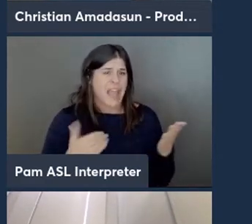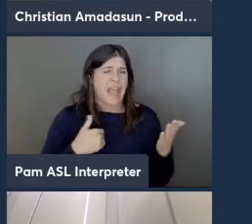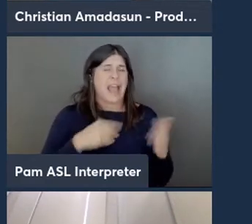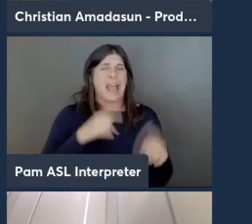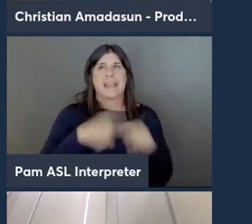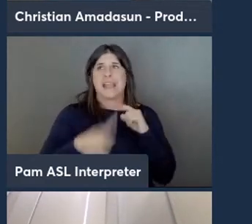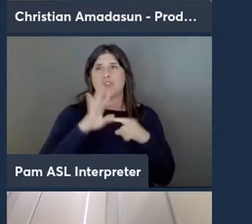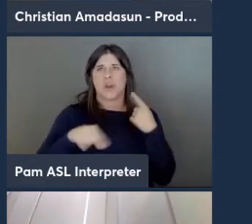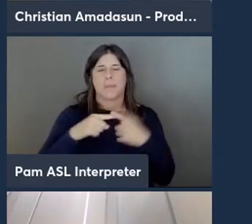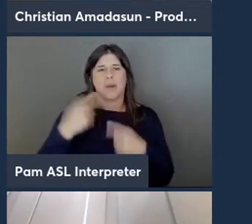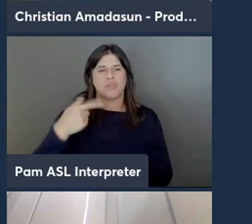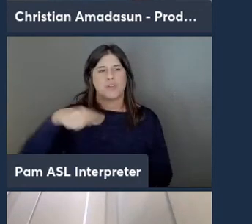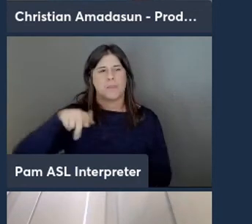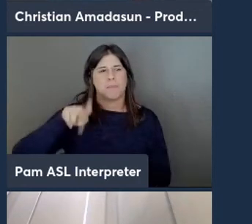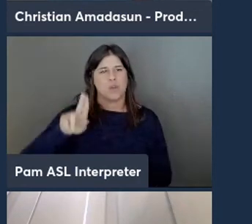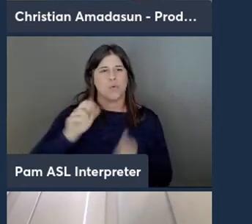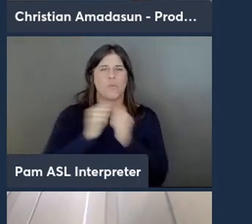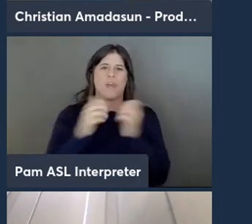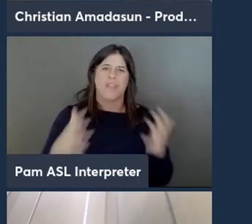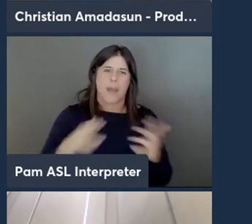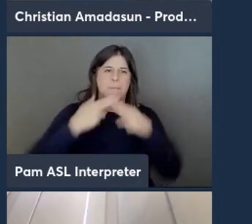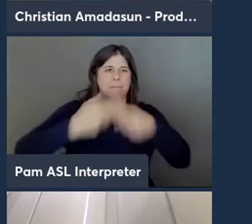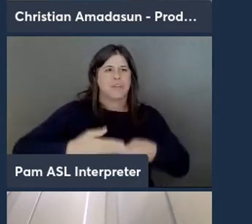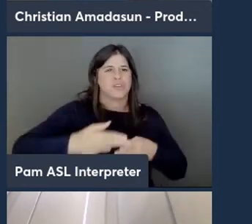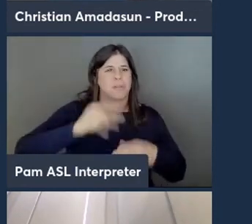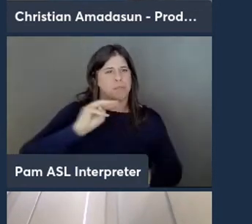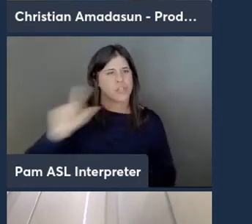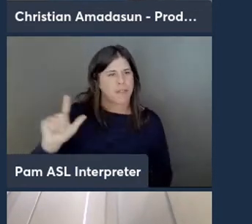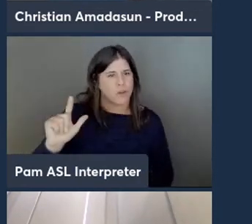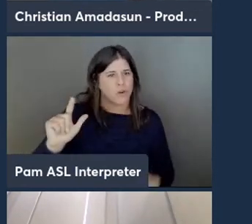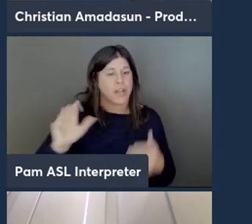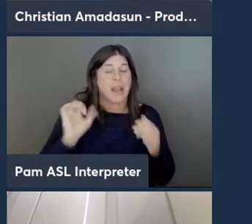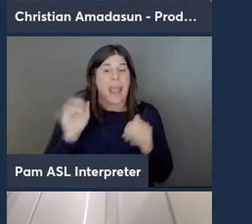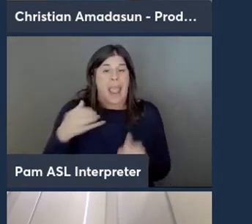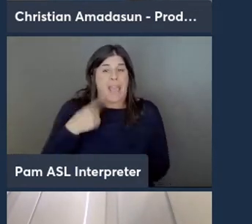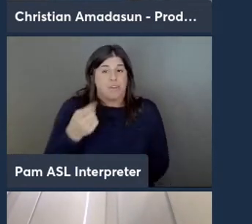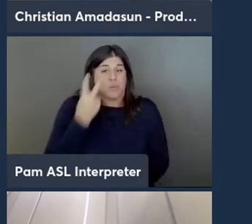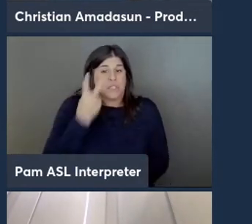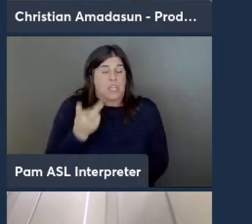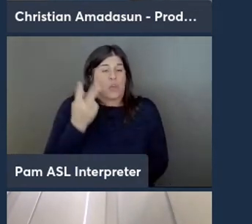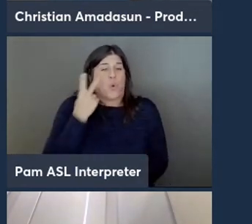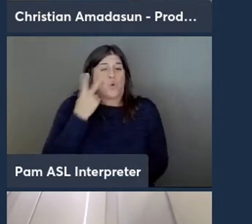without mentioning machine learning. Have you seen, or do you see customers using these kinds of instances